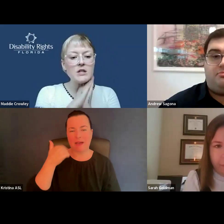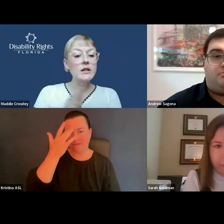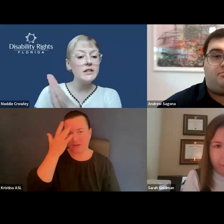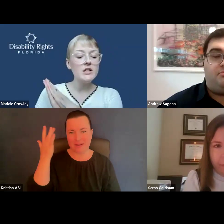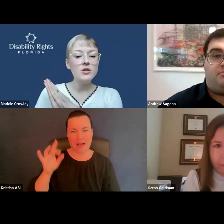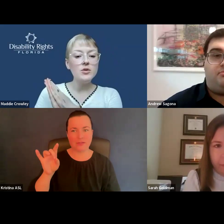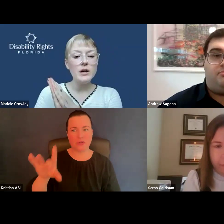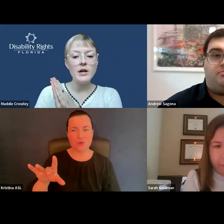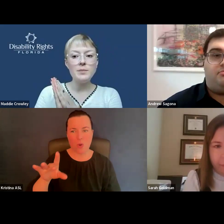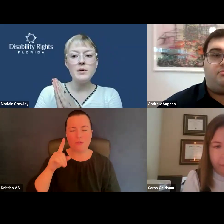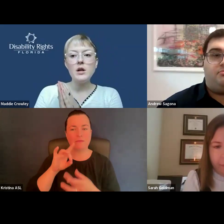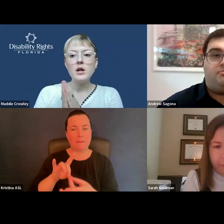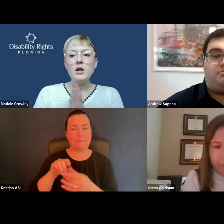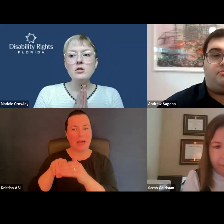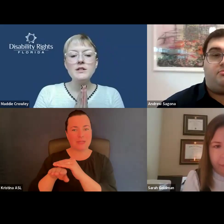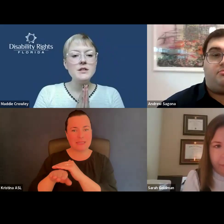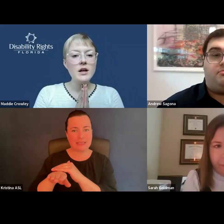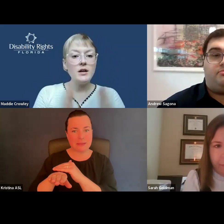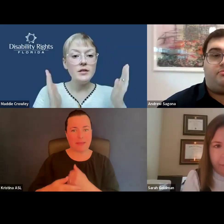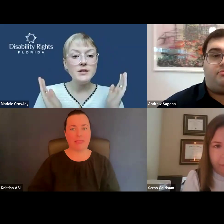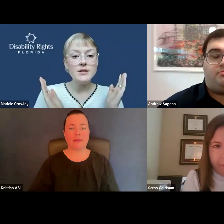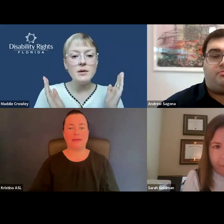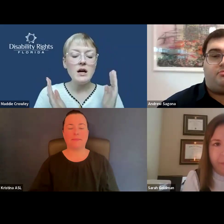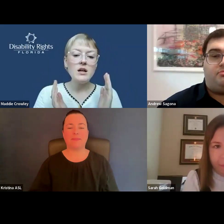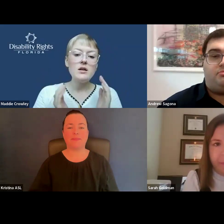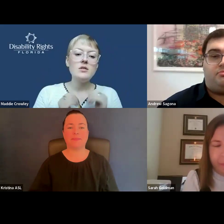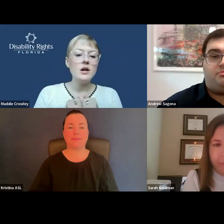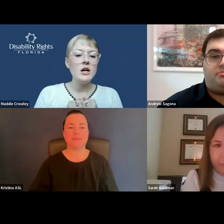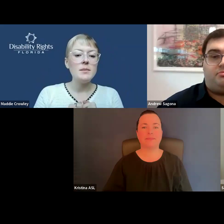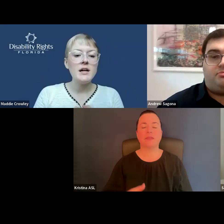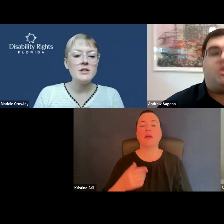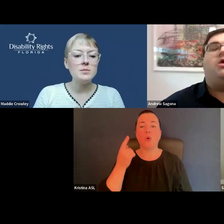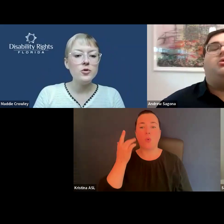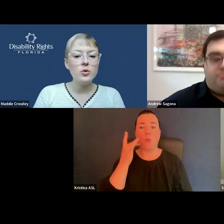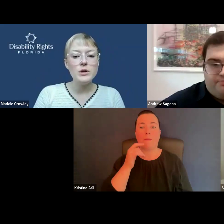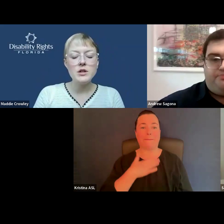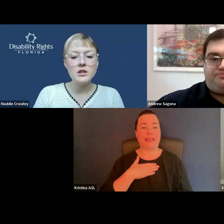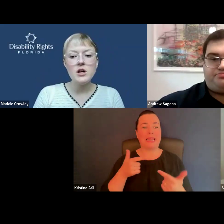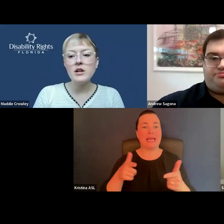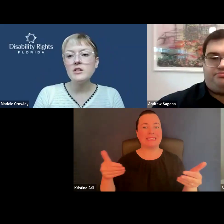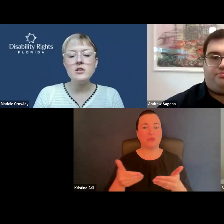as we continue, let's say this is Maddie, before we start talking,